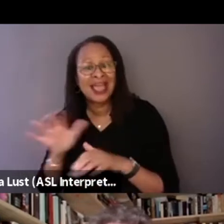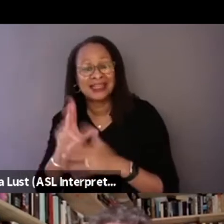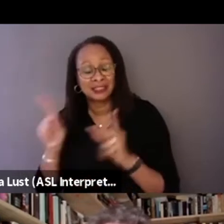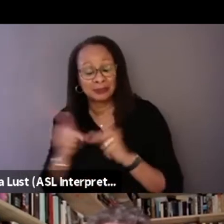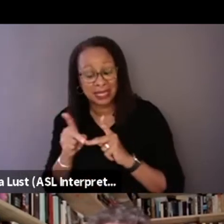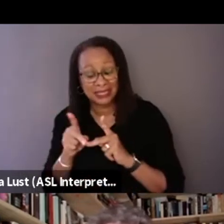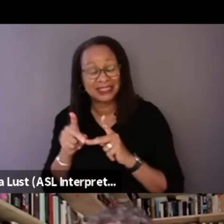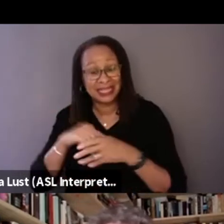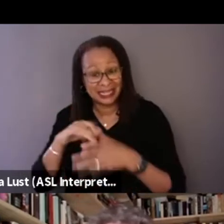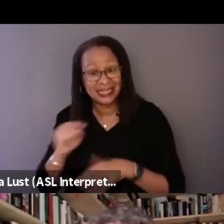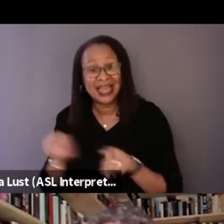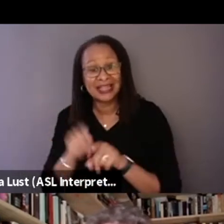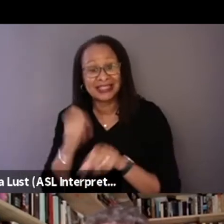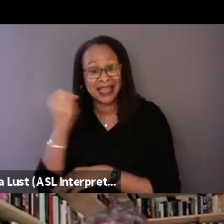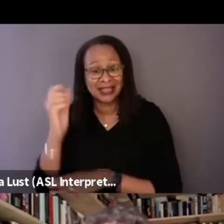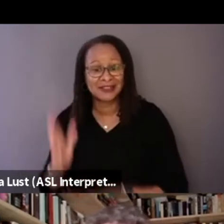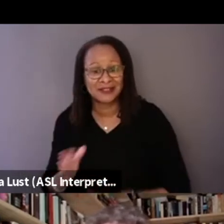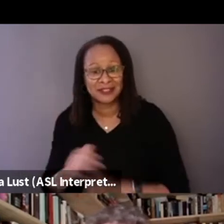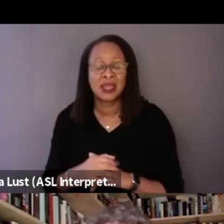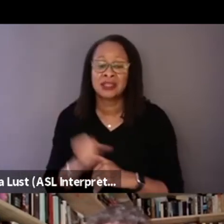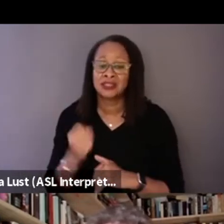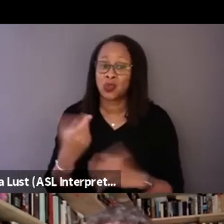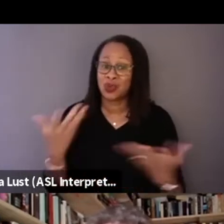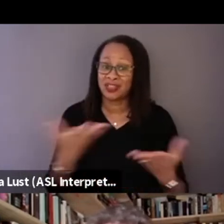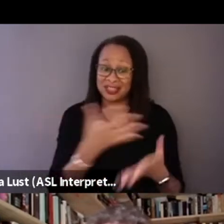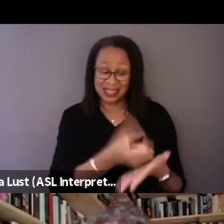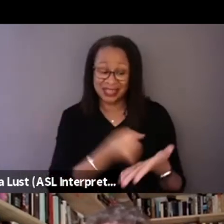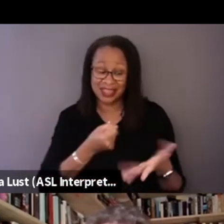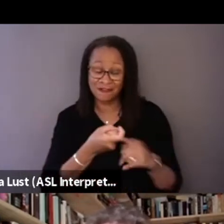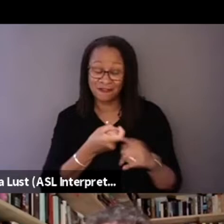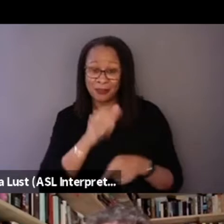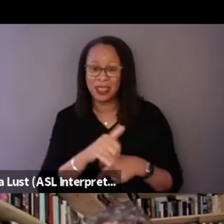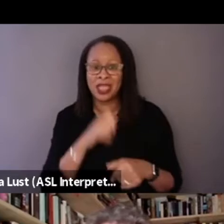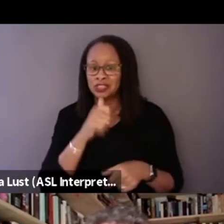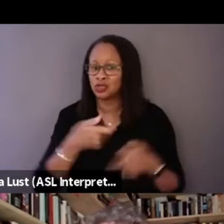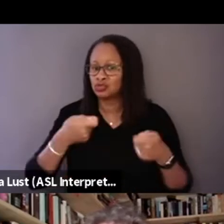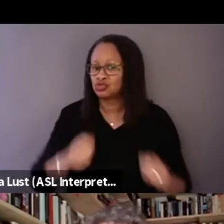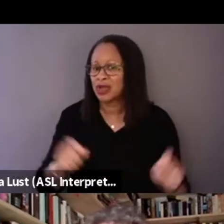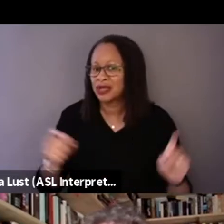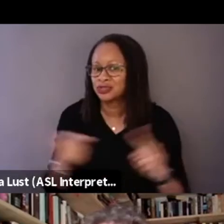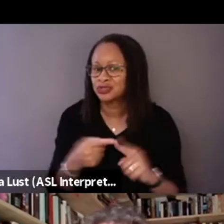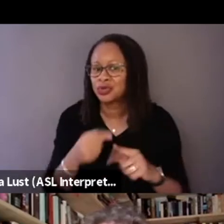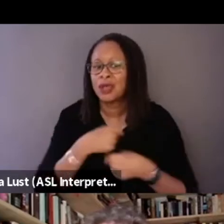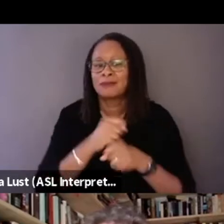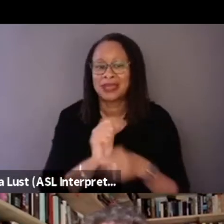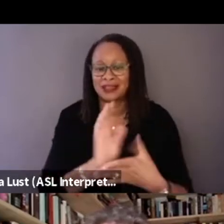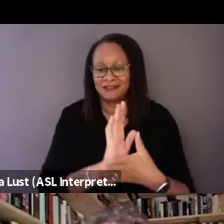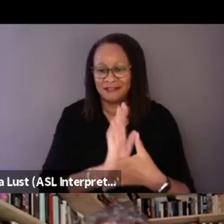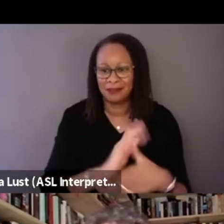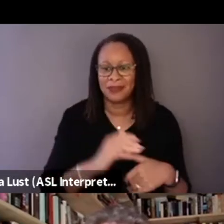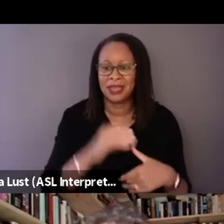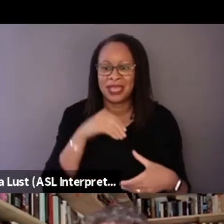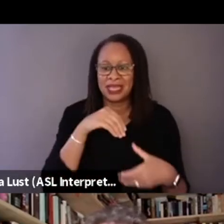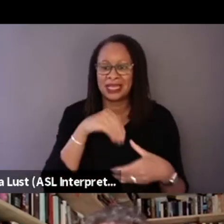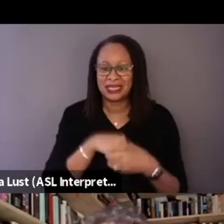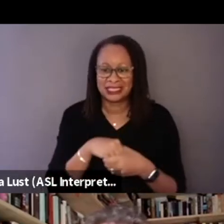And so one of the takeaways is don't try to make a film into an article,